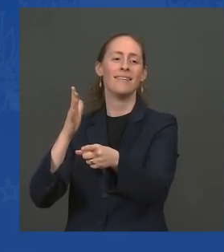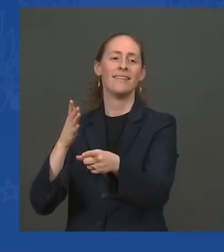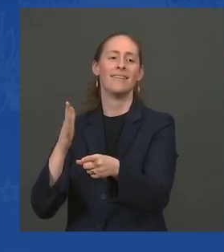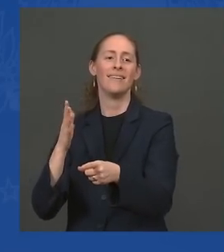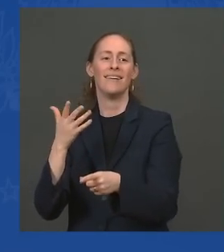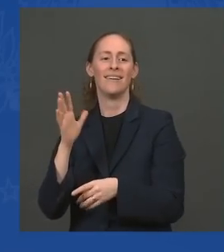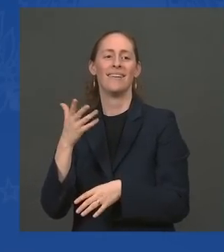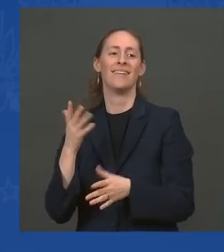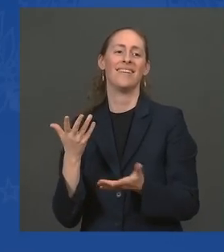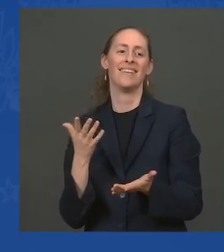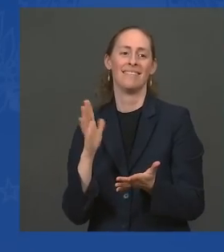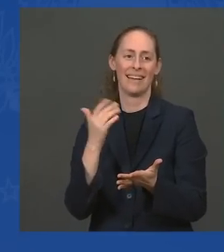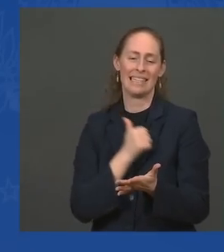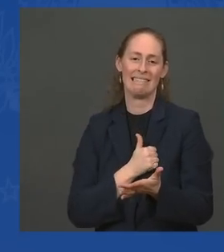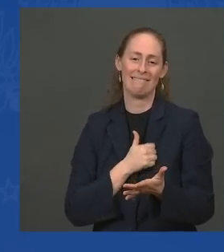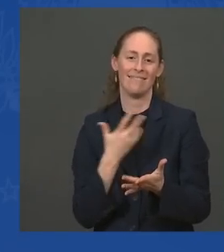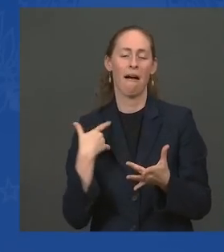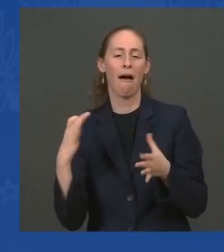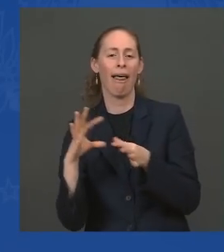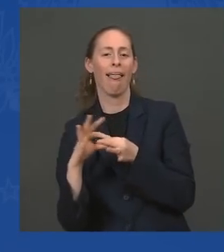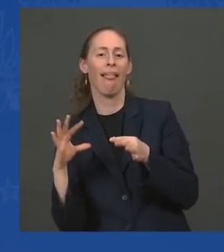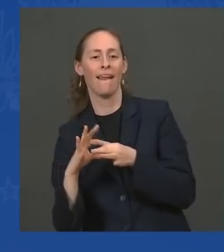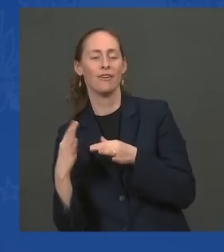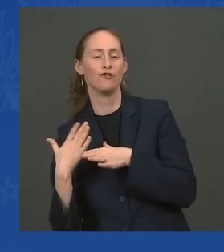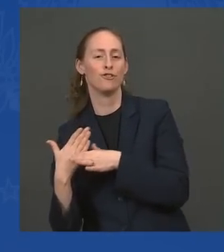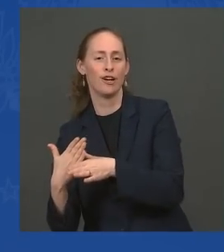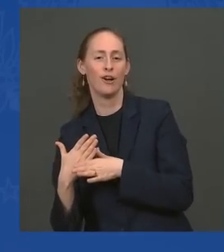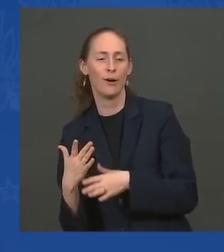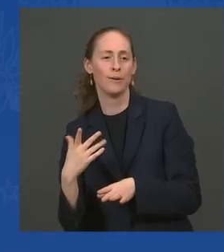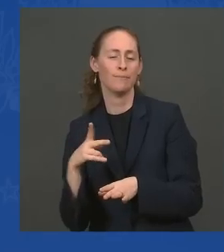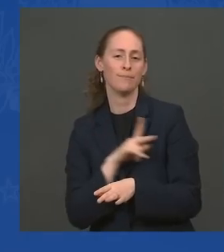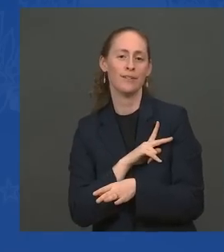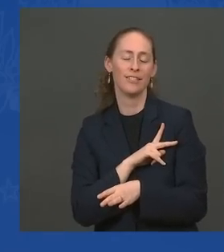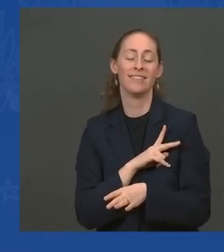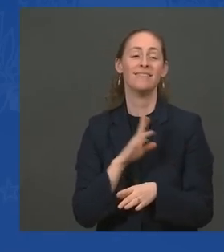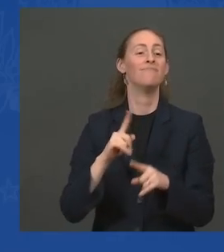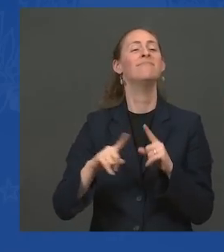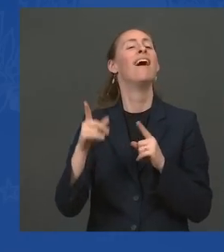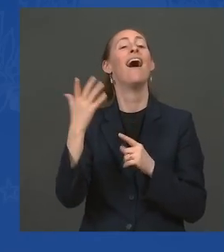I came up in an automobile family. My dad ran the largest automobile dealership --